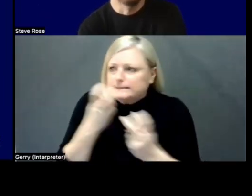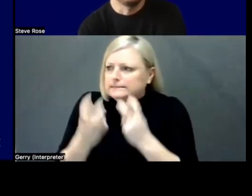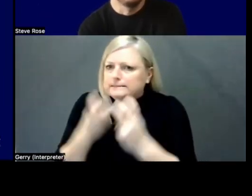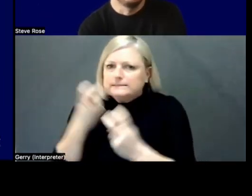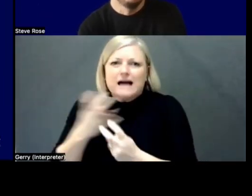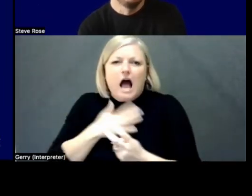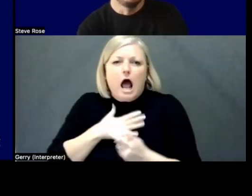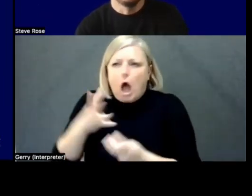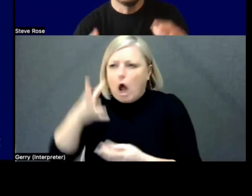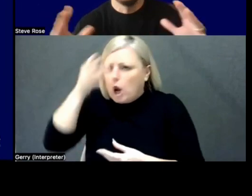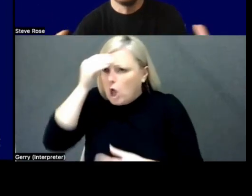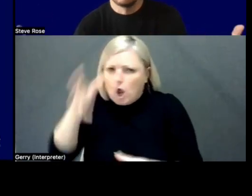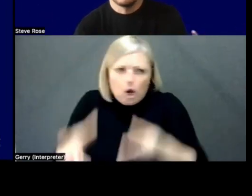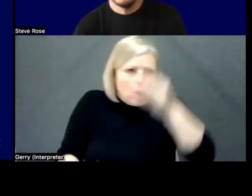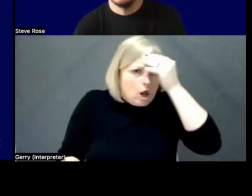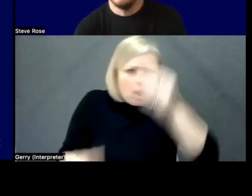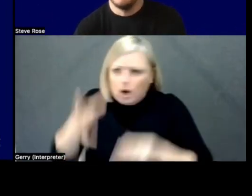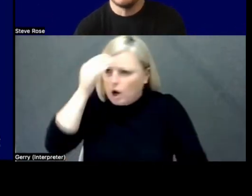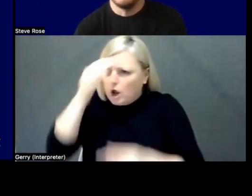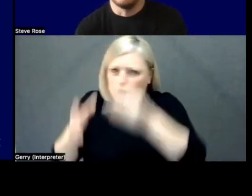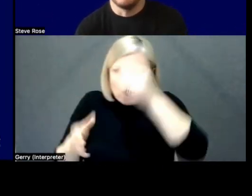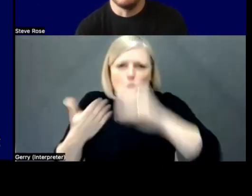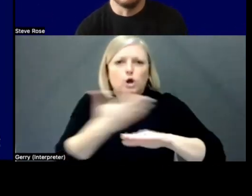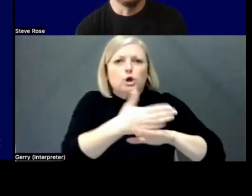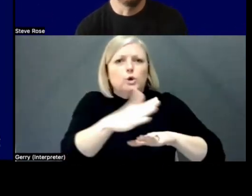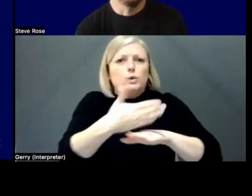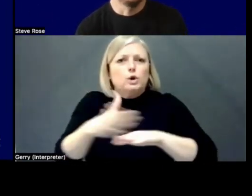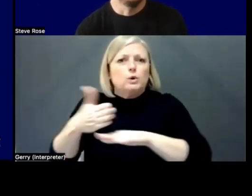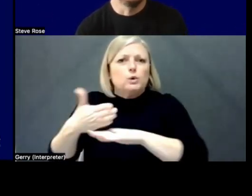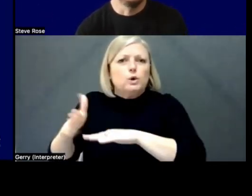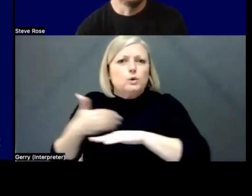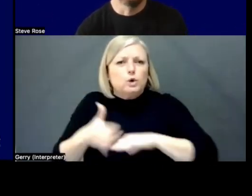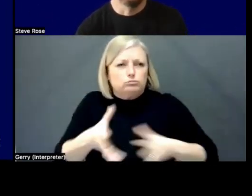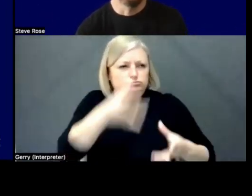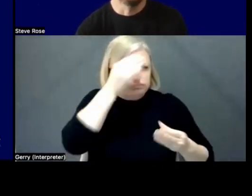There are some great academics who have done lots of research in this field